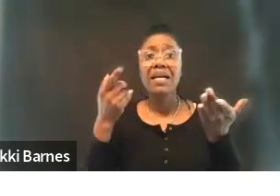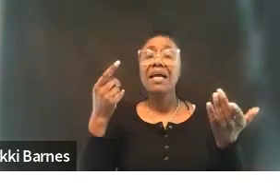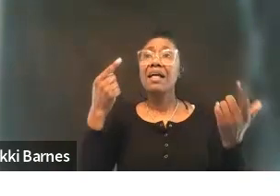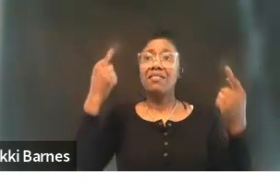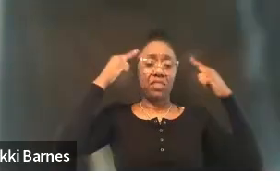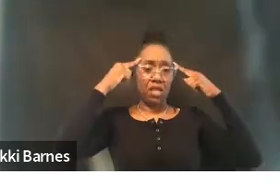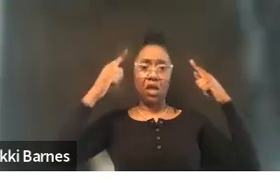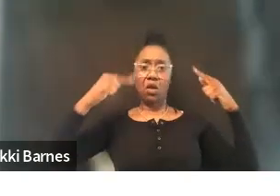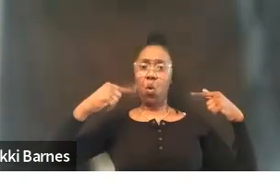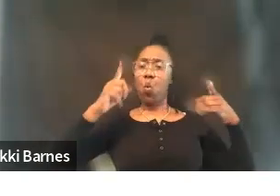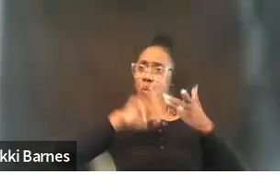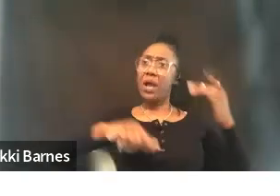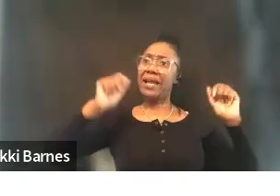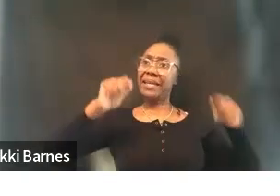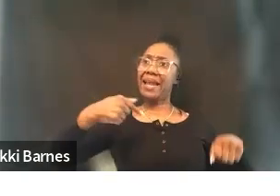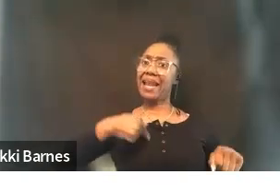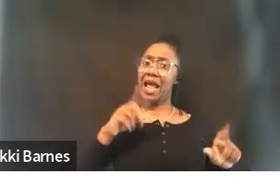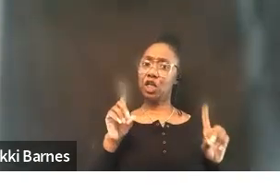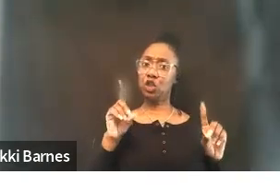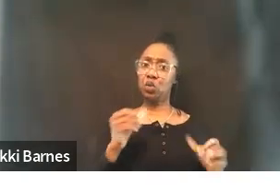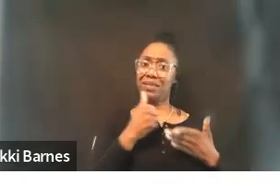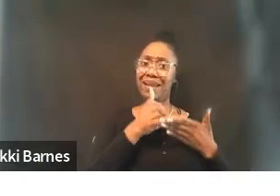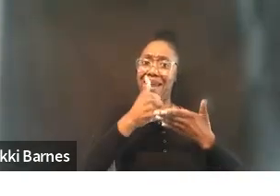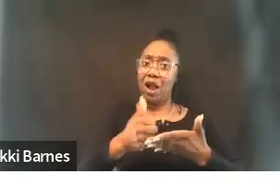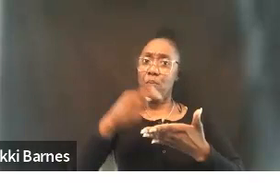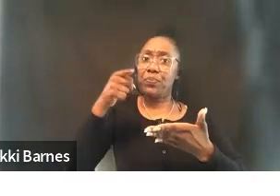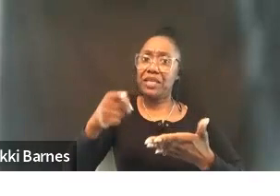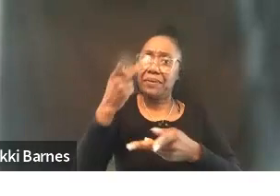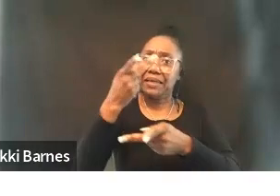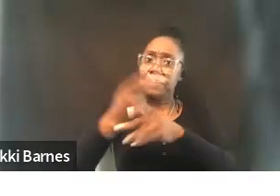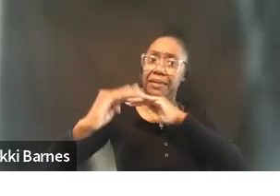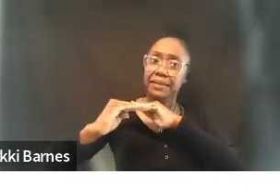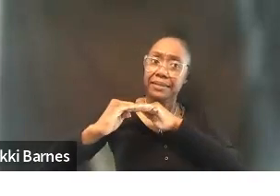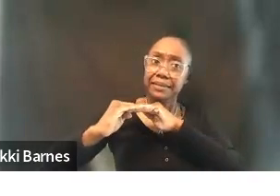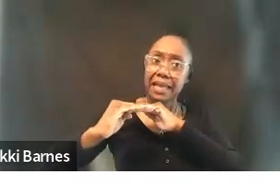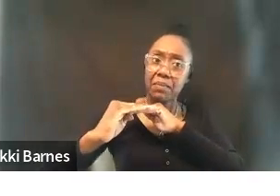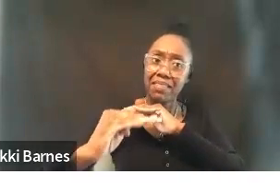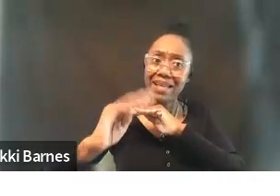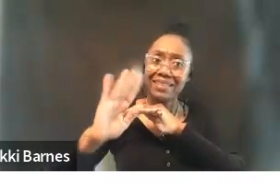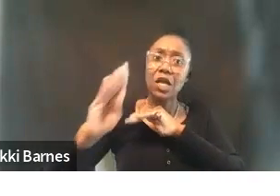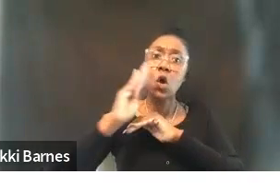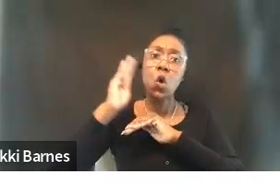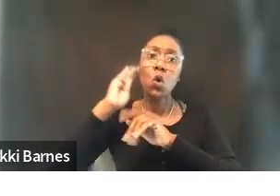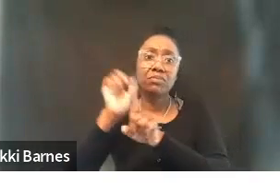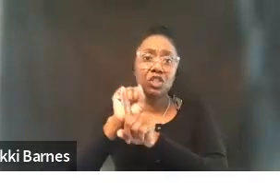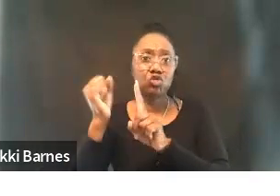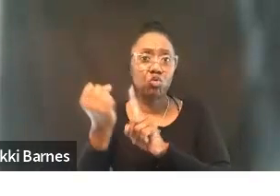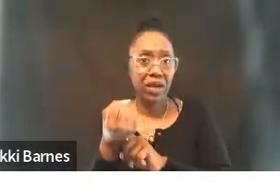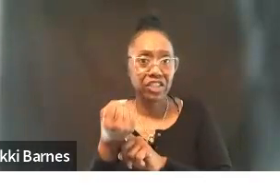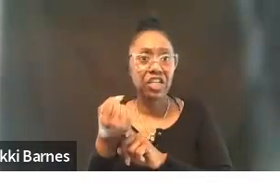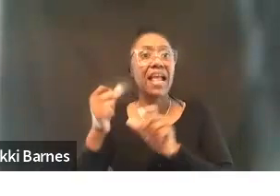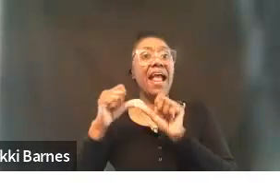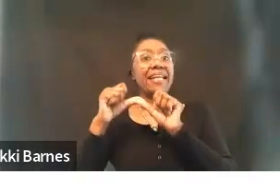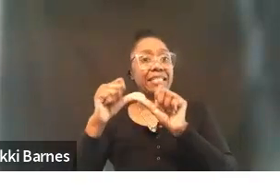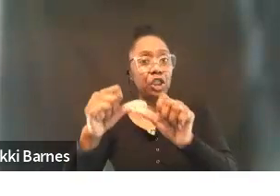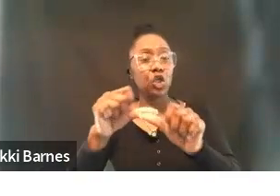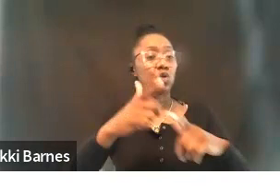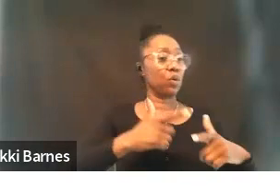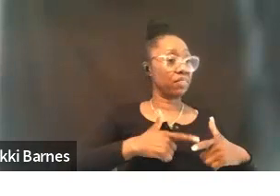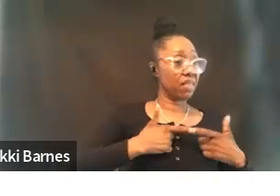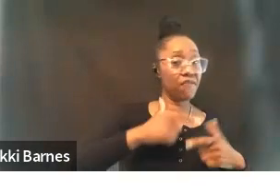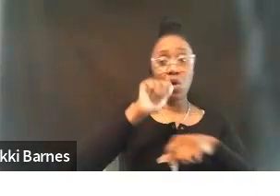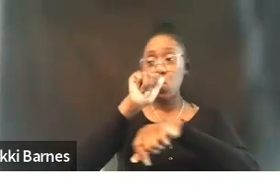To help them be able to sort of stabilize their current situation and continue to live work and receive services if they are in their home and community.